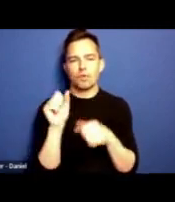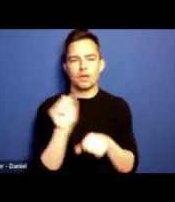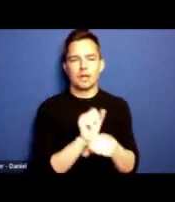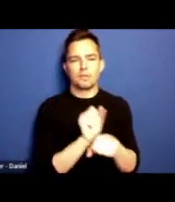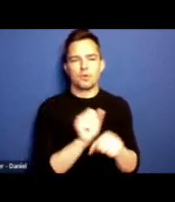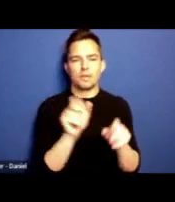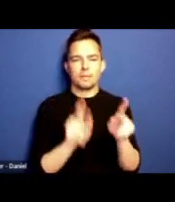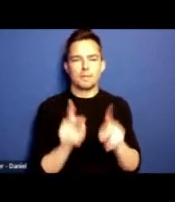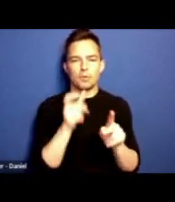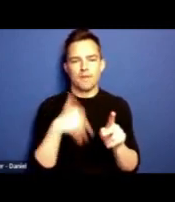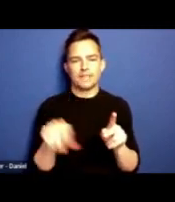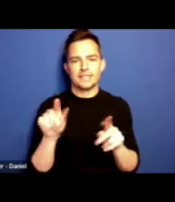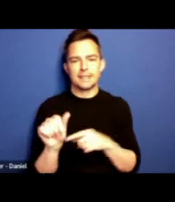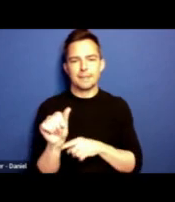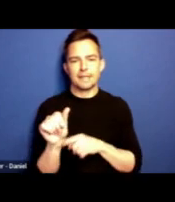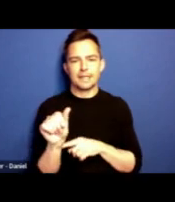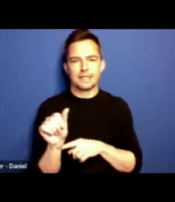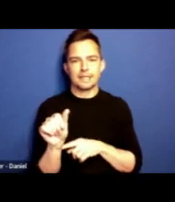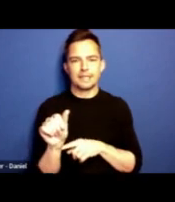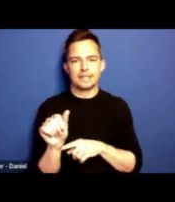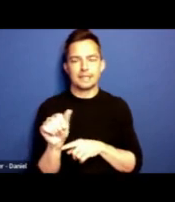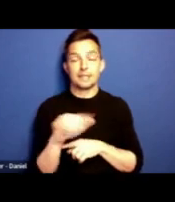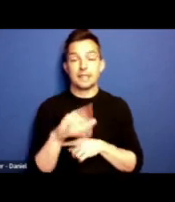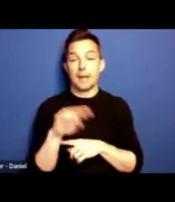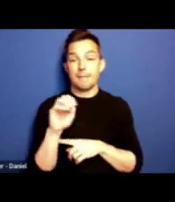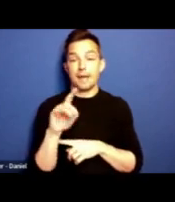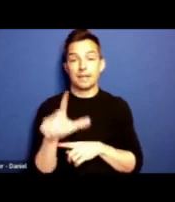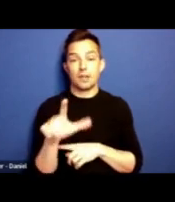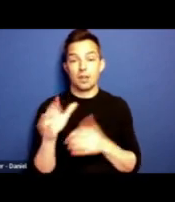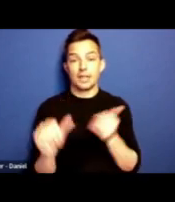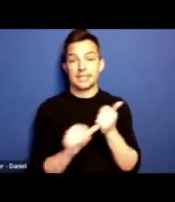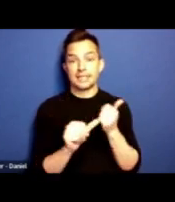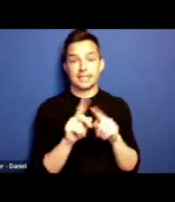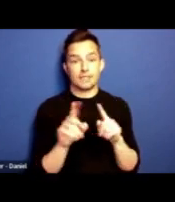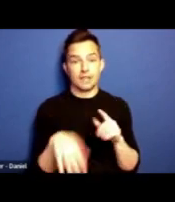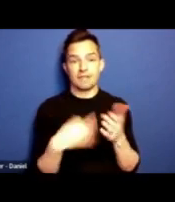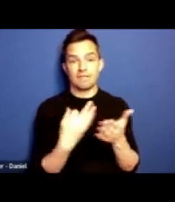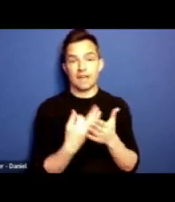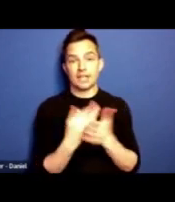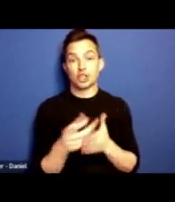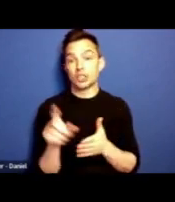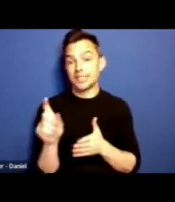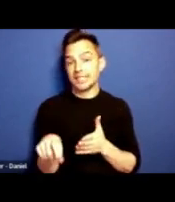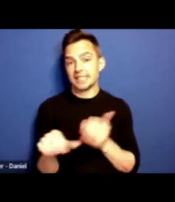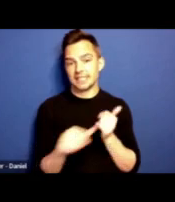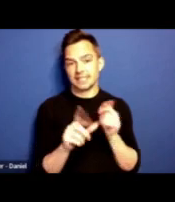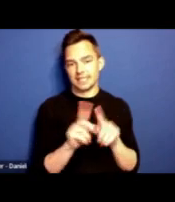Disabilities. And this medical assistance is different than financial need medical assistance. You can get